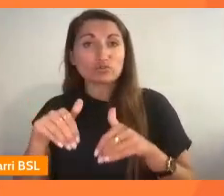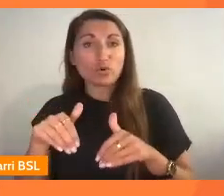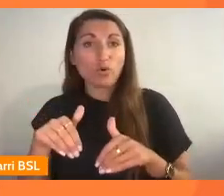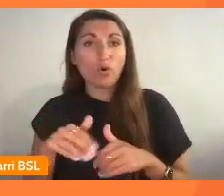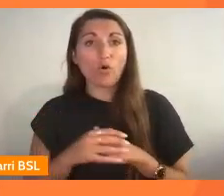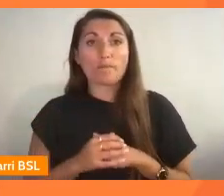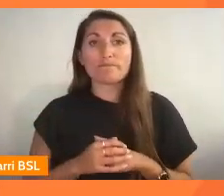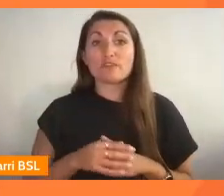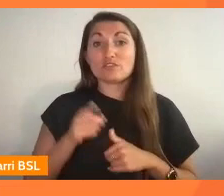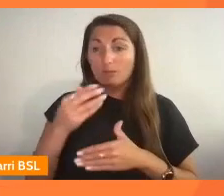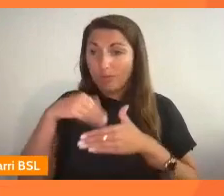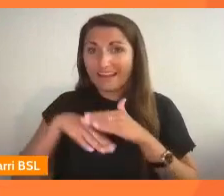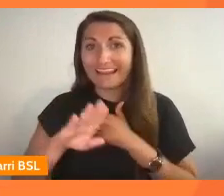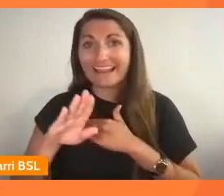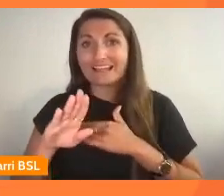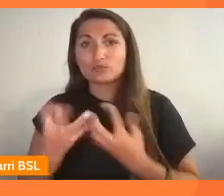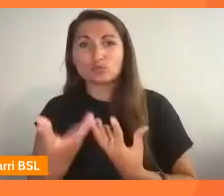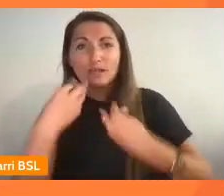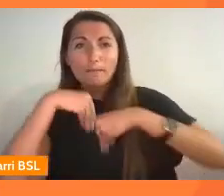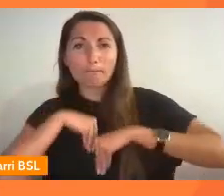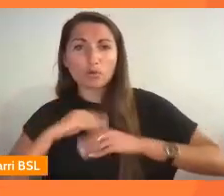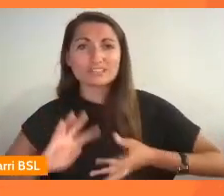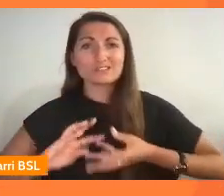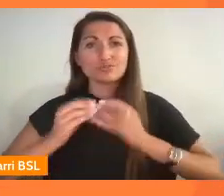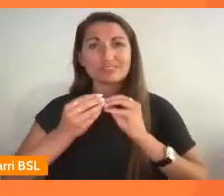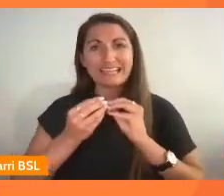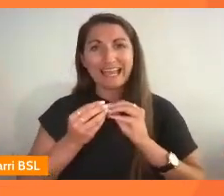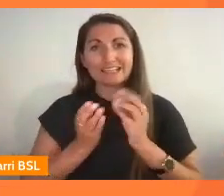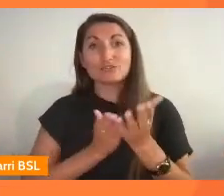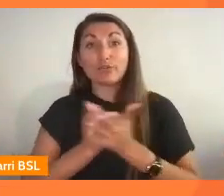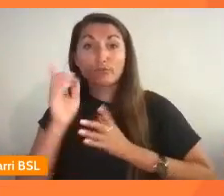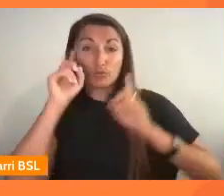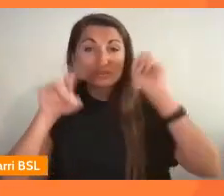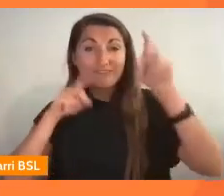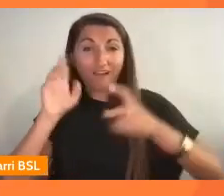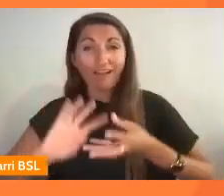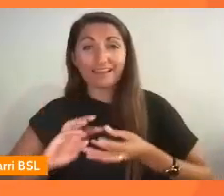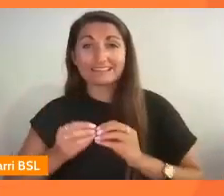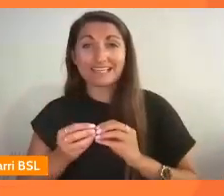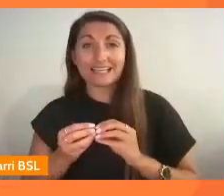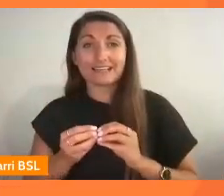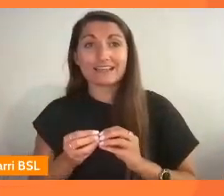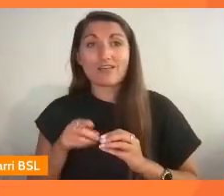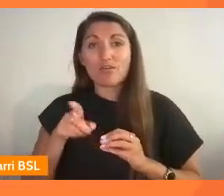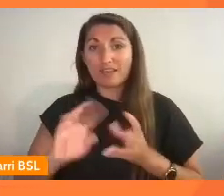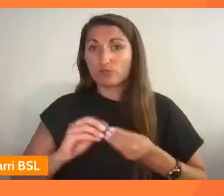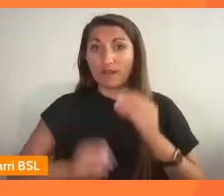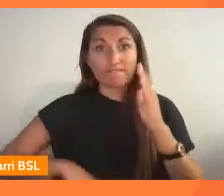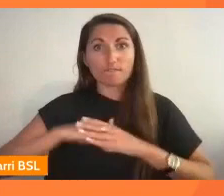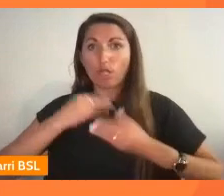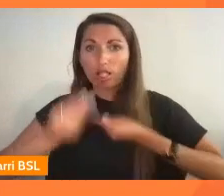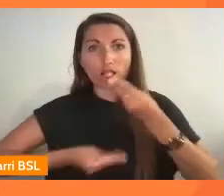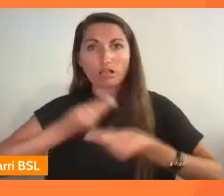They created the whole, through a devising process, they created the whole